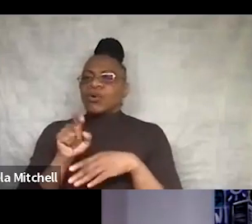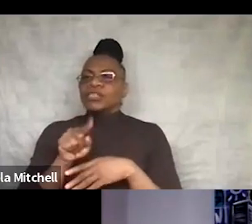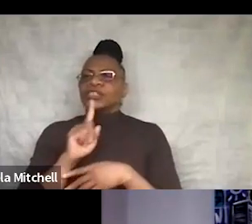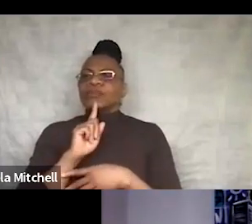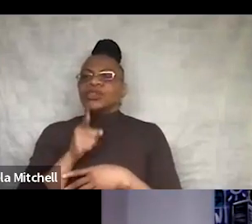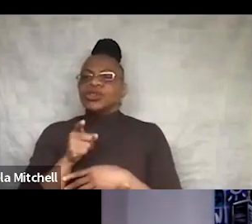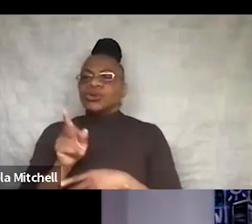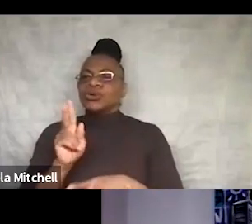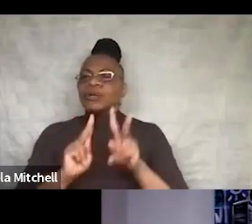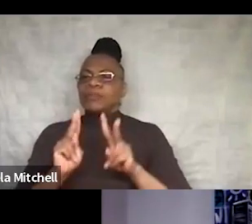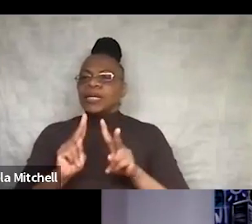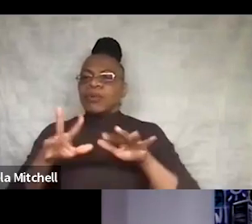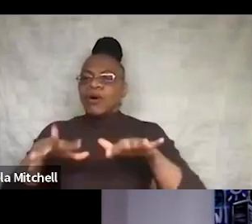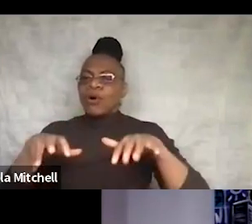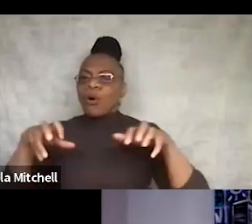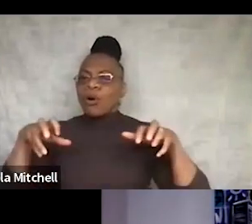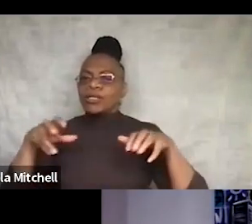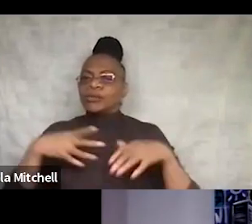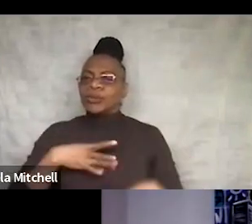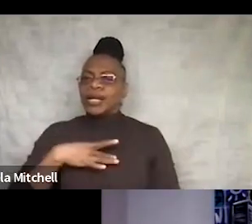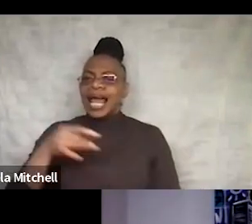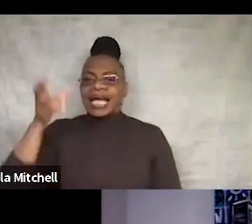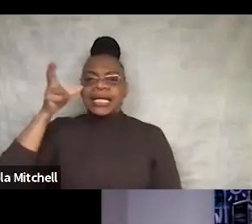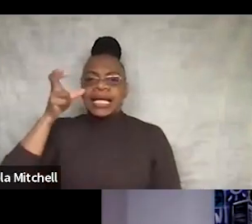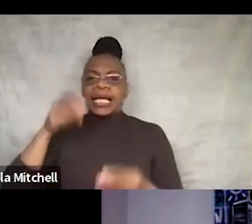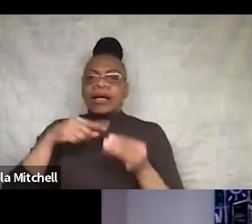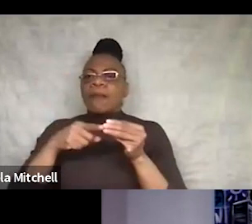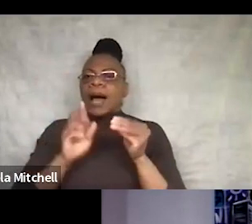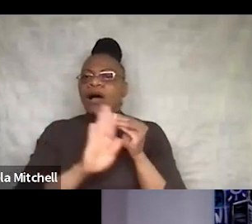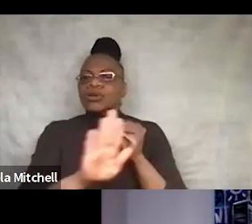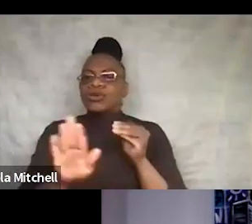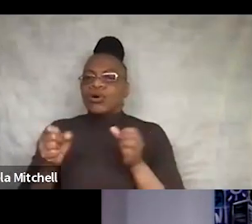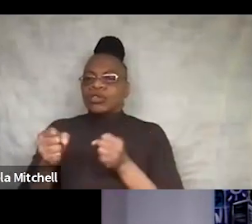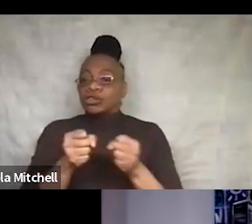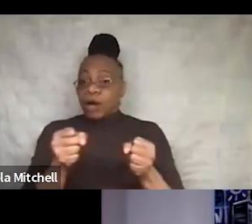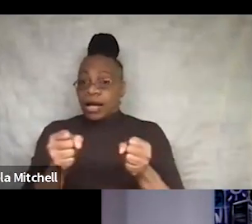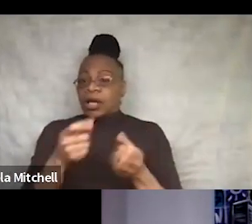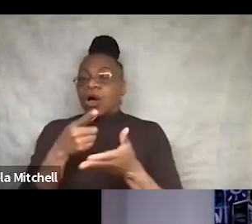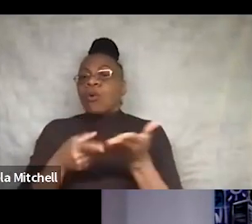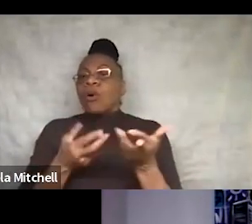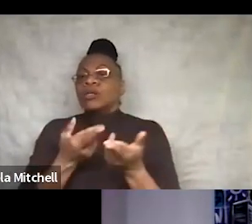would like to hear about your strategies for this. What sources of funding are you using